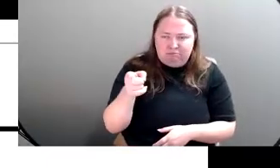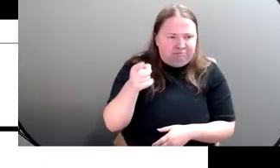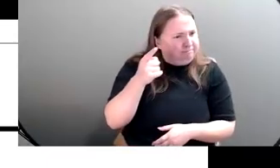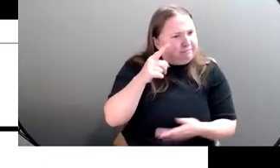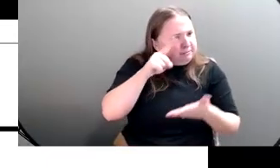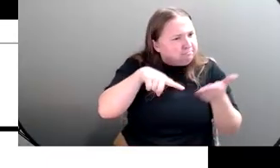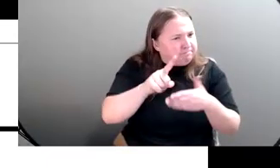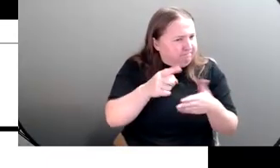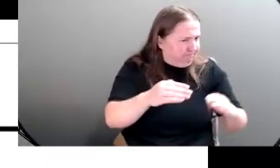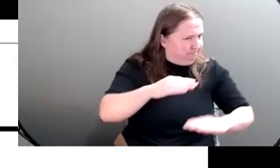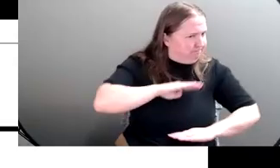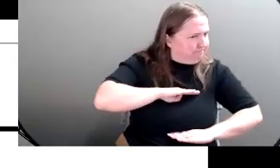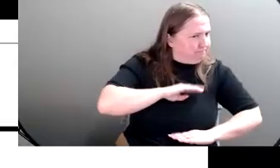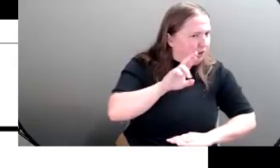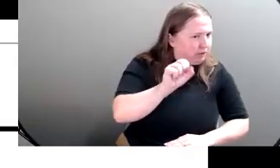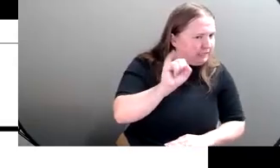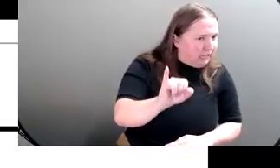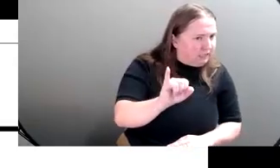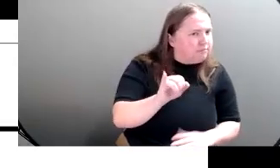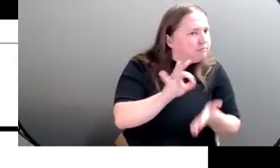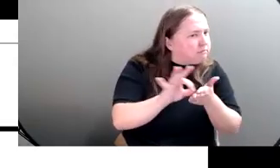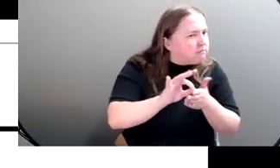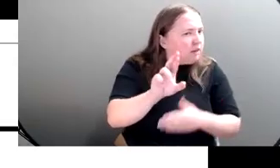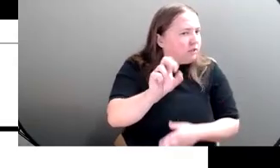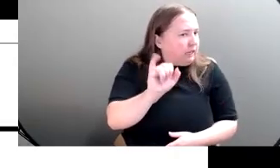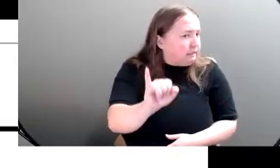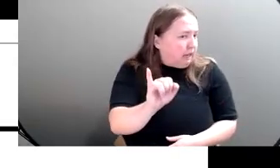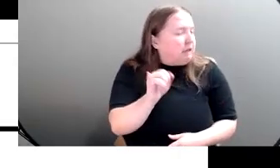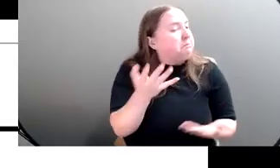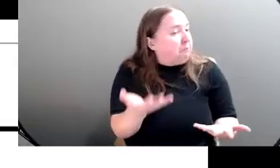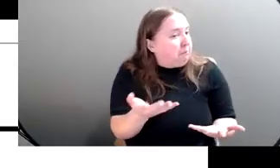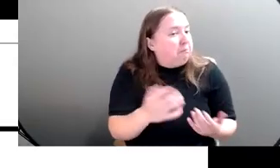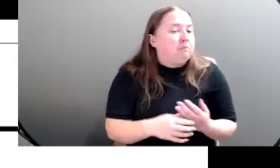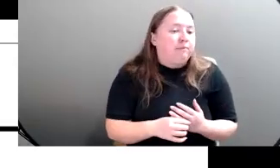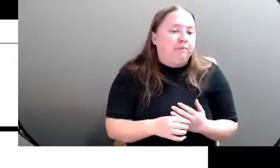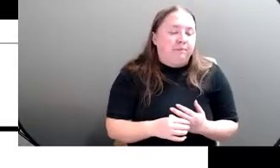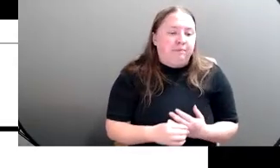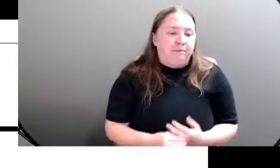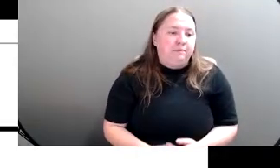meet RSI, would it be considered RSI? If if somebody was taking a look at it?